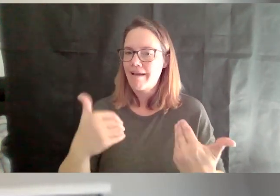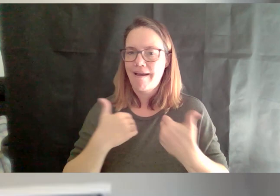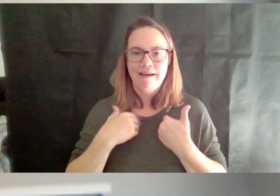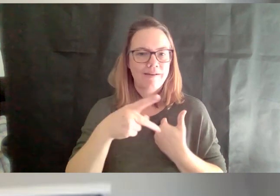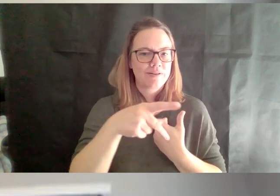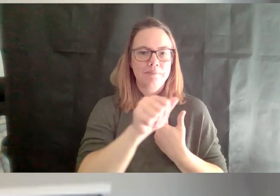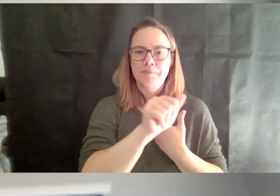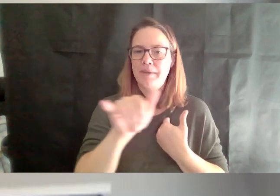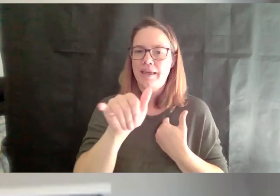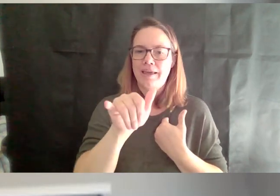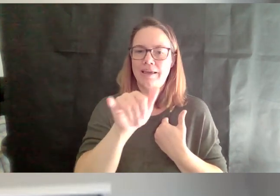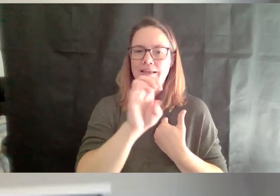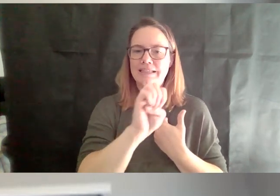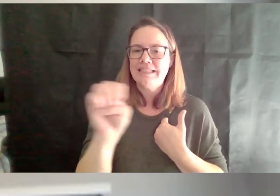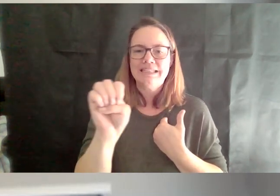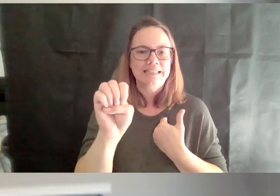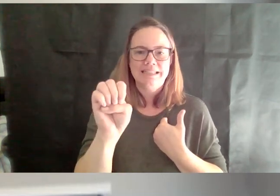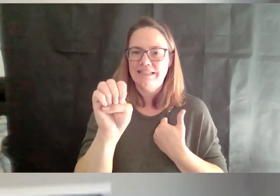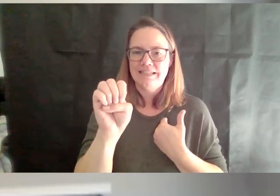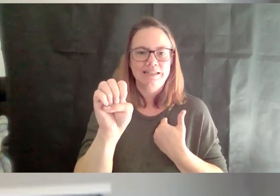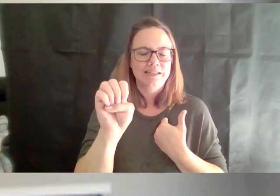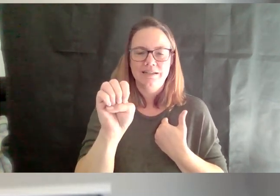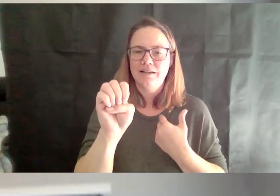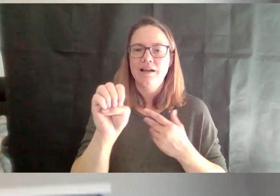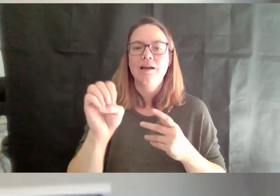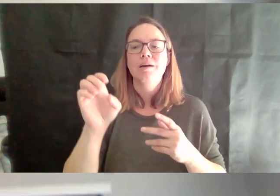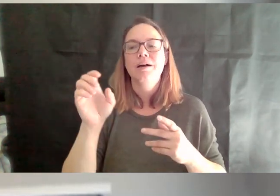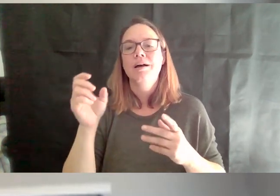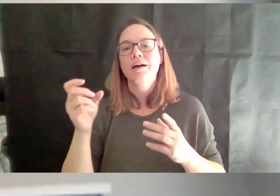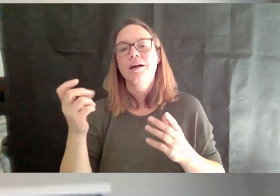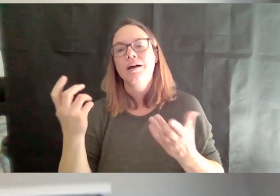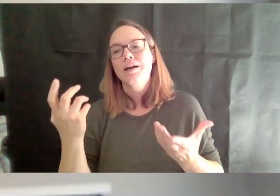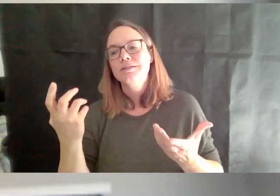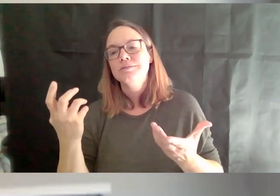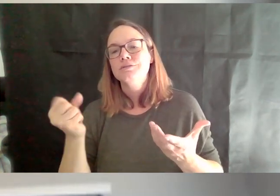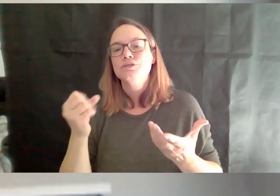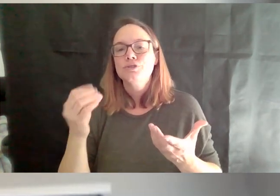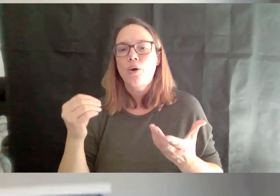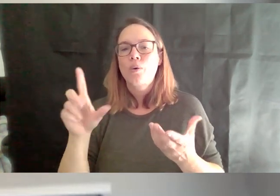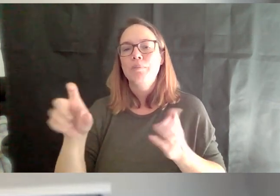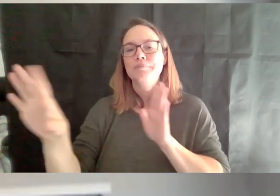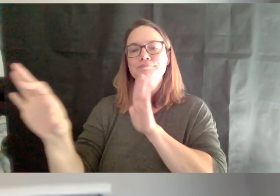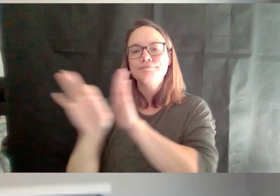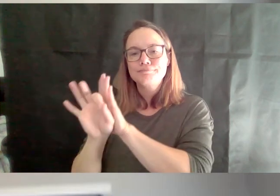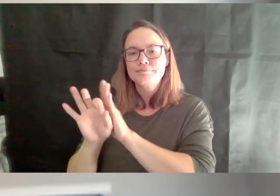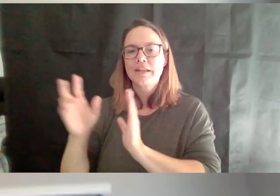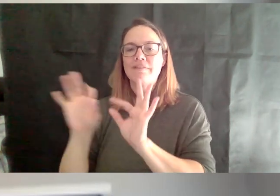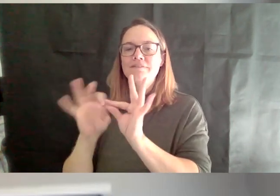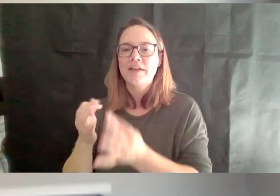So the clients would either have to have a family member be their payee, or somebody random that they had never